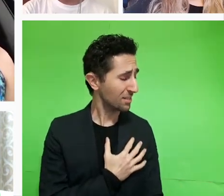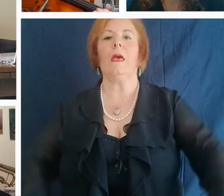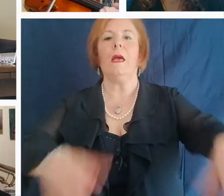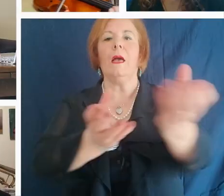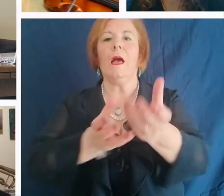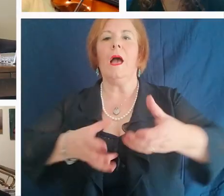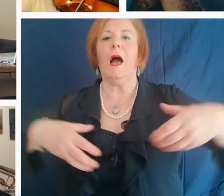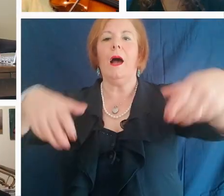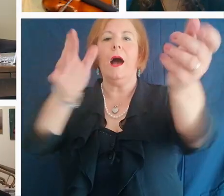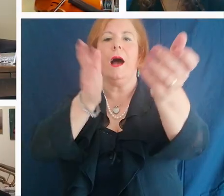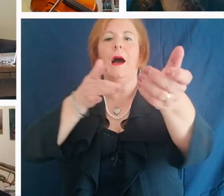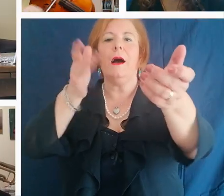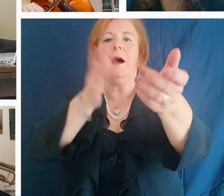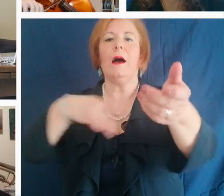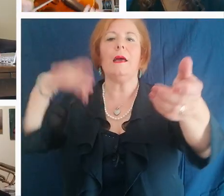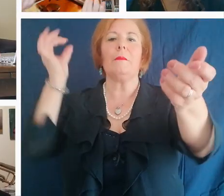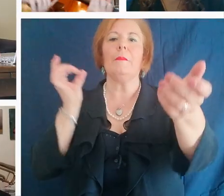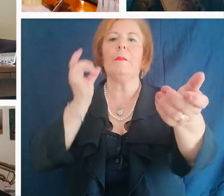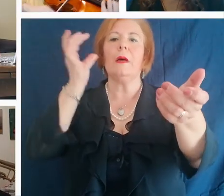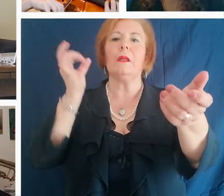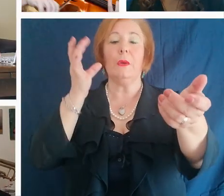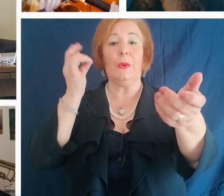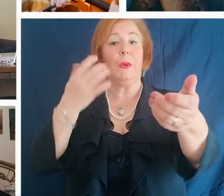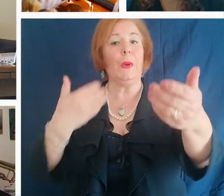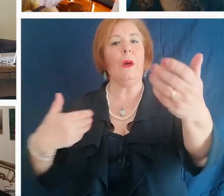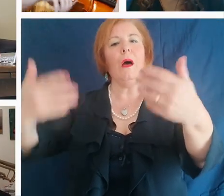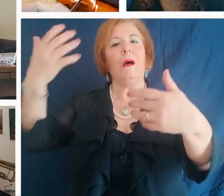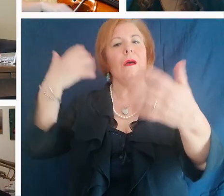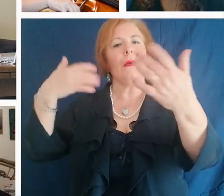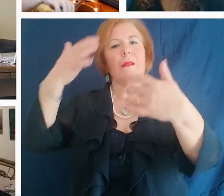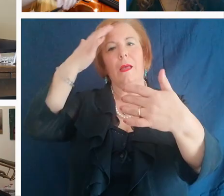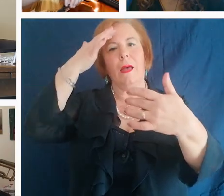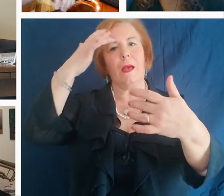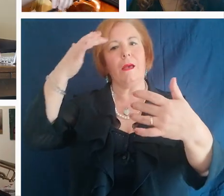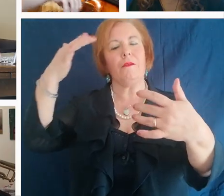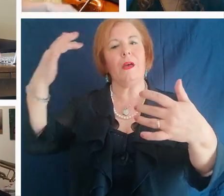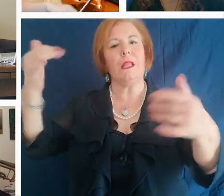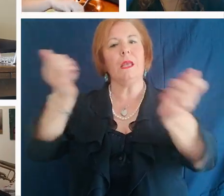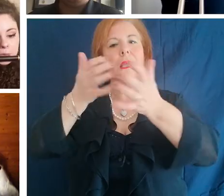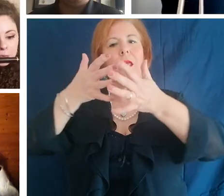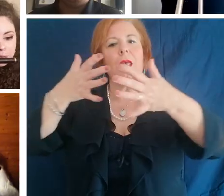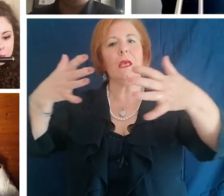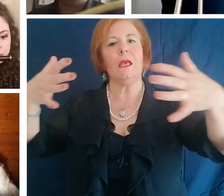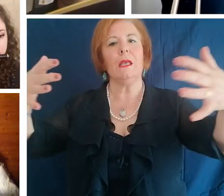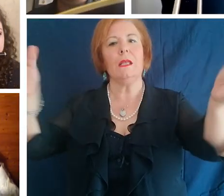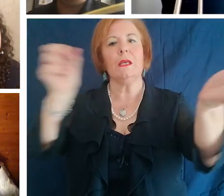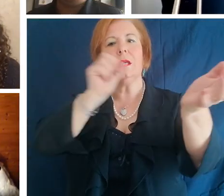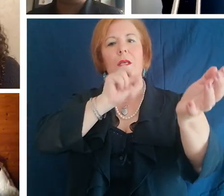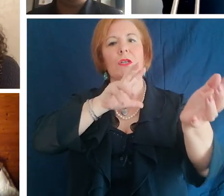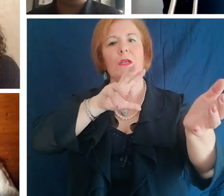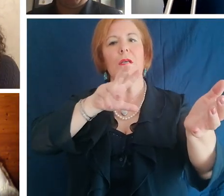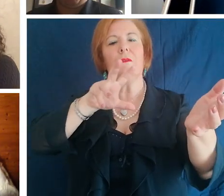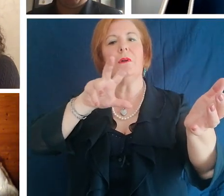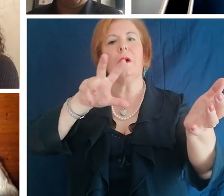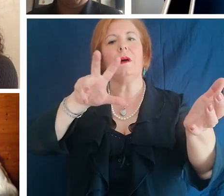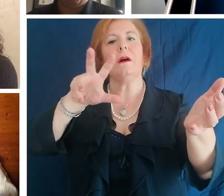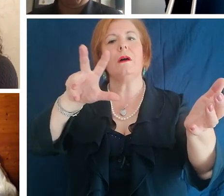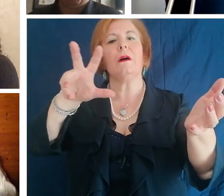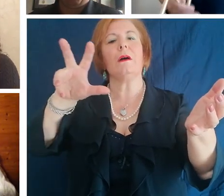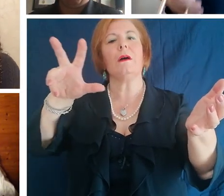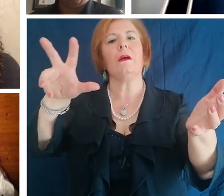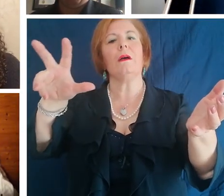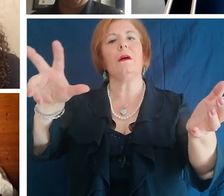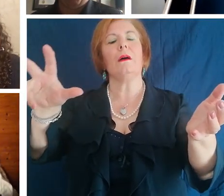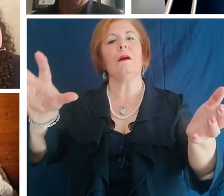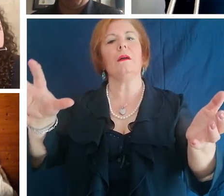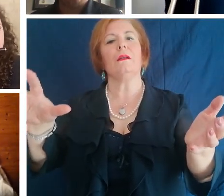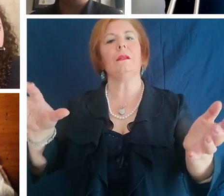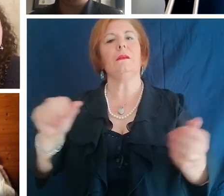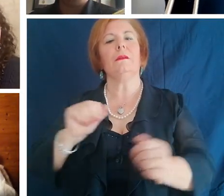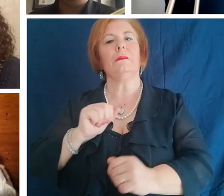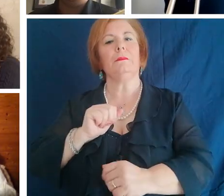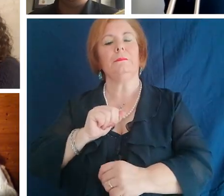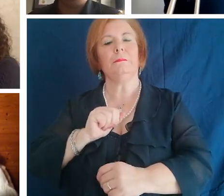Golden harp of the prophets